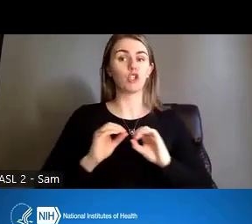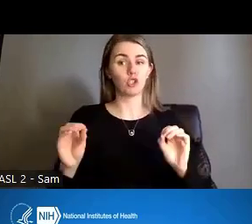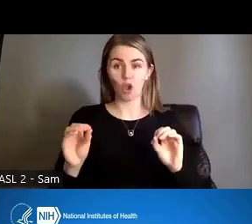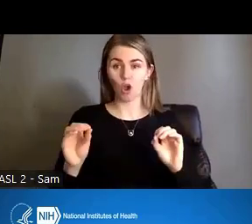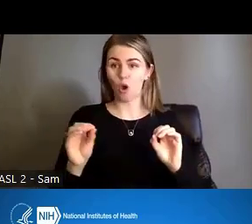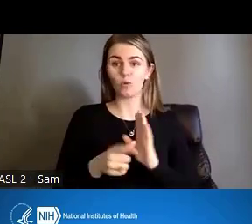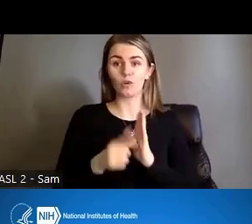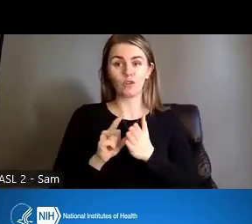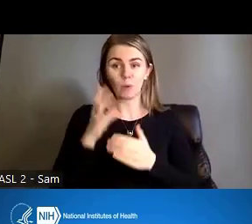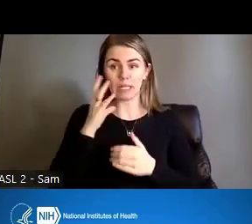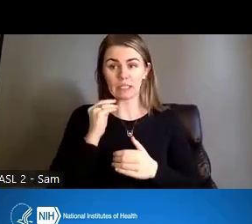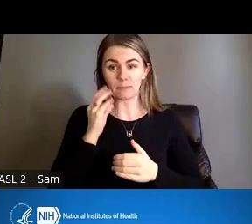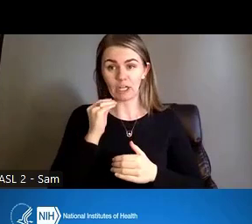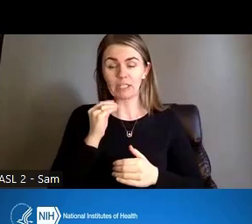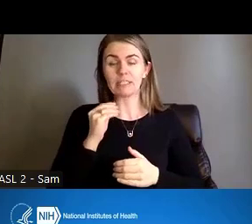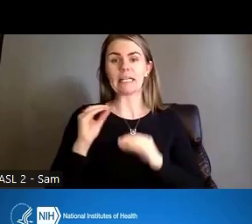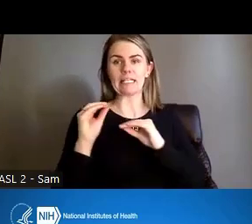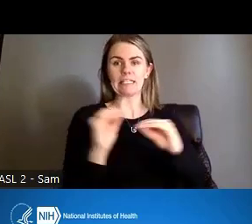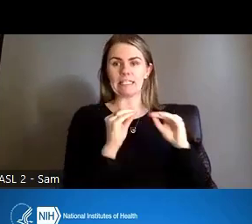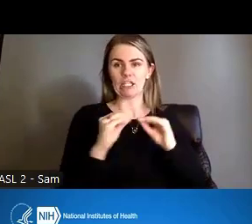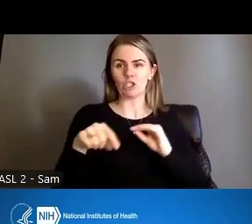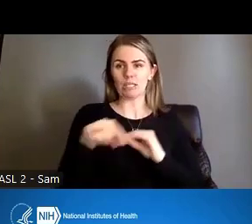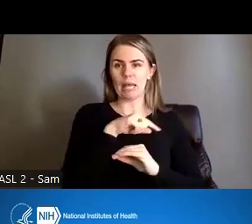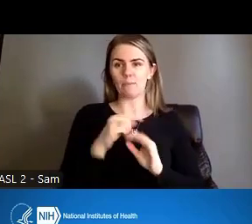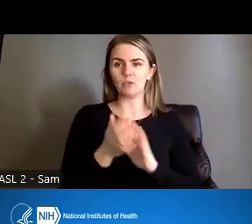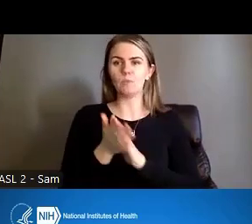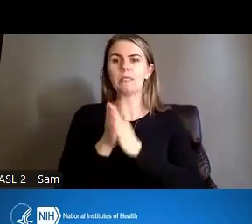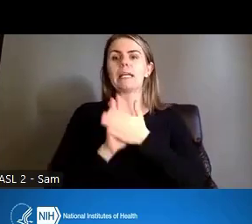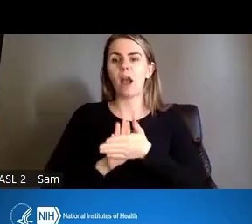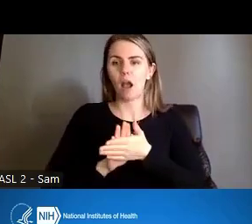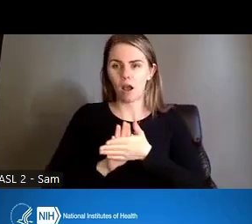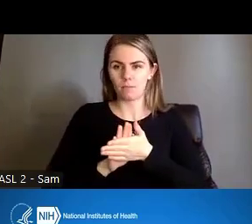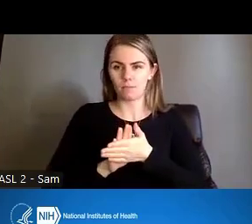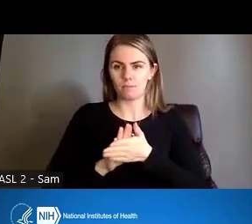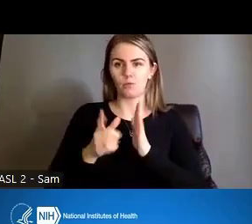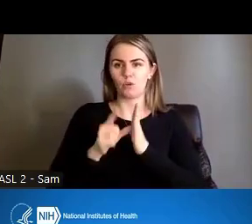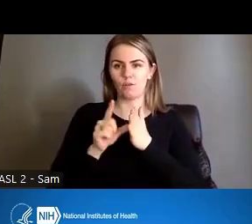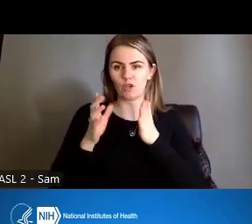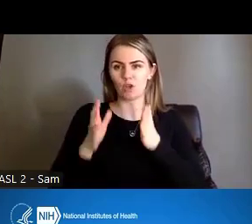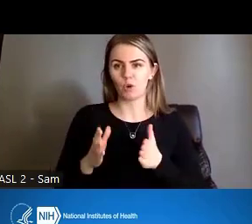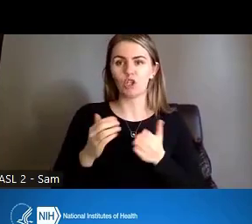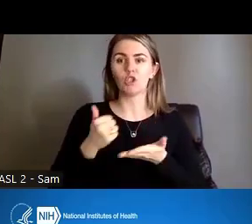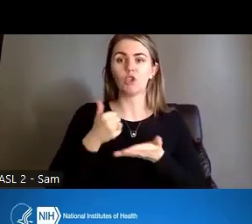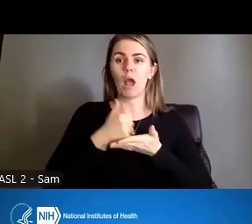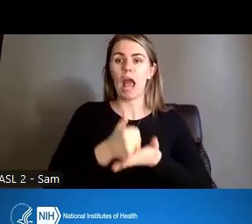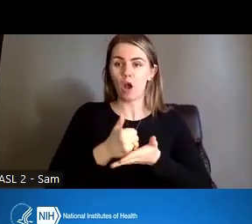and help emerging researchers advance their careers by exposing them to peer review